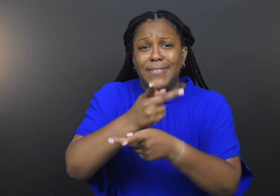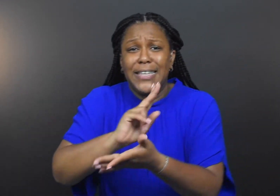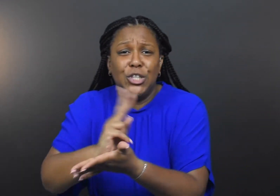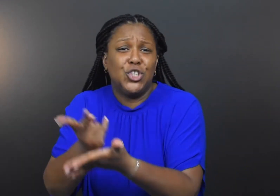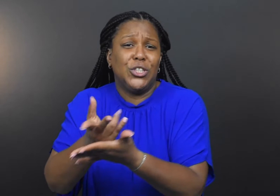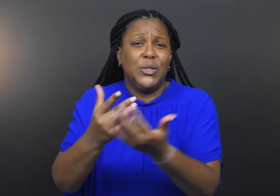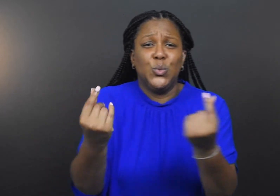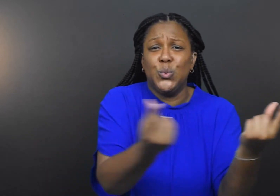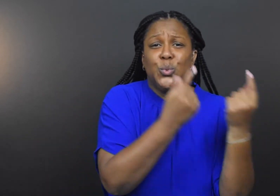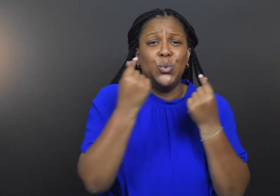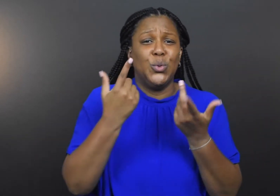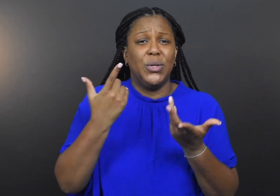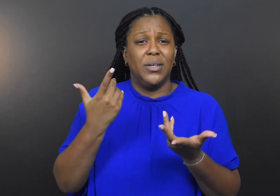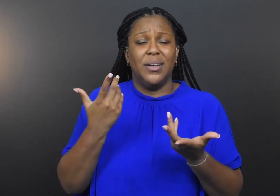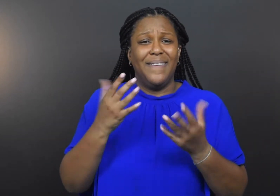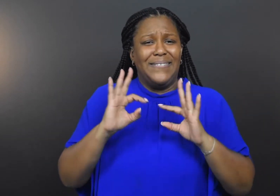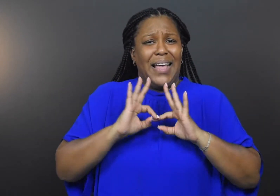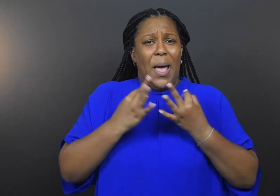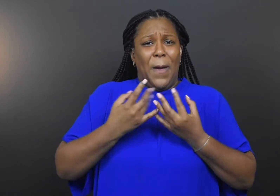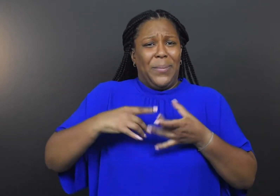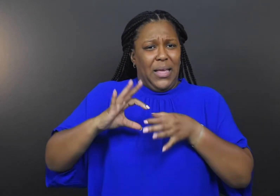and that family cohesion makes life beautiful.